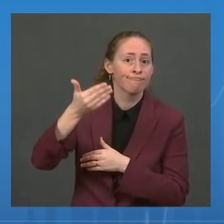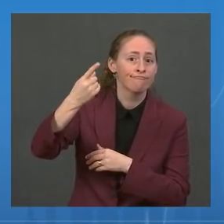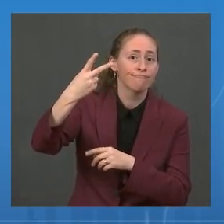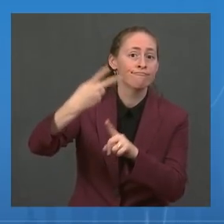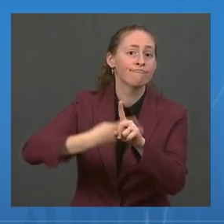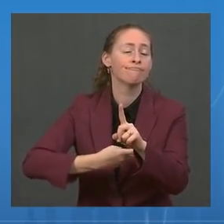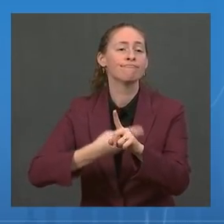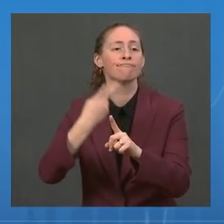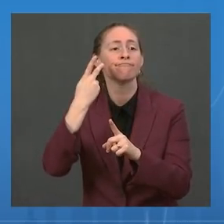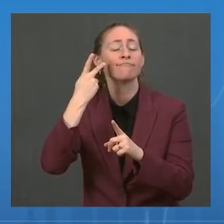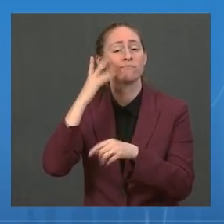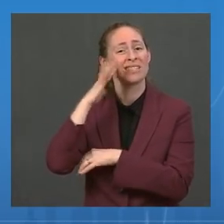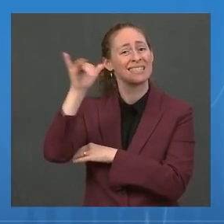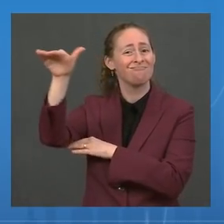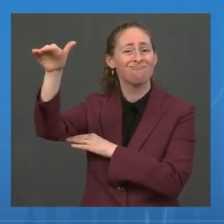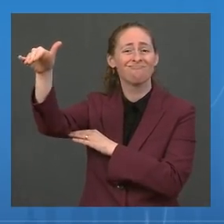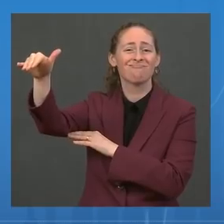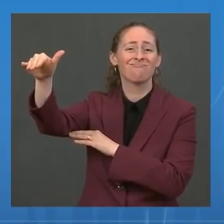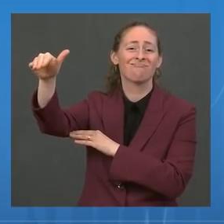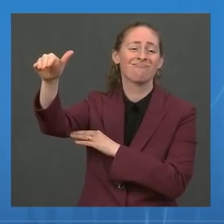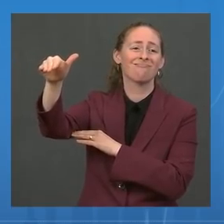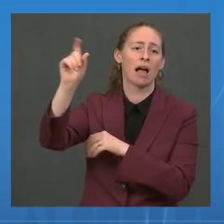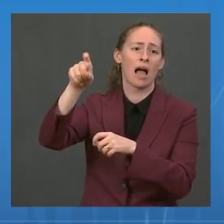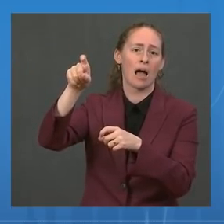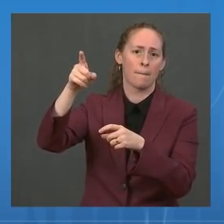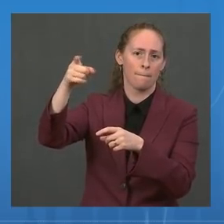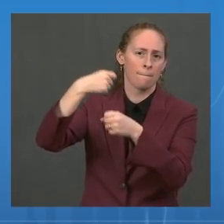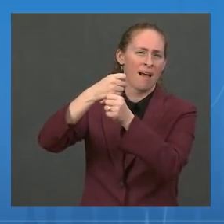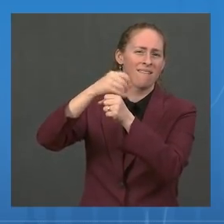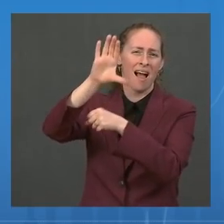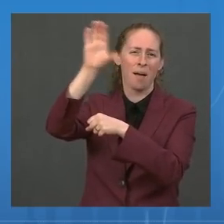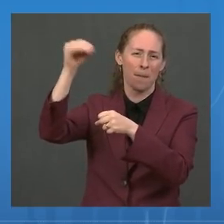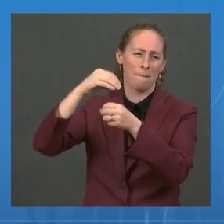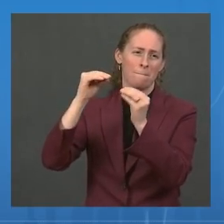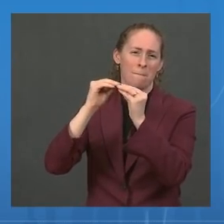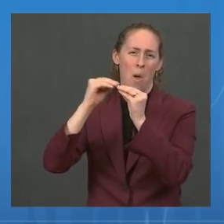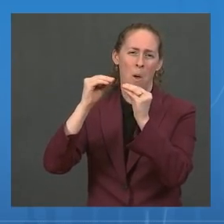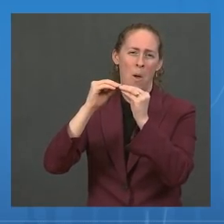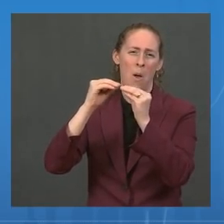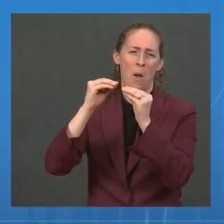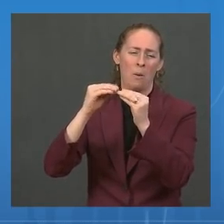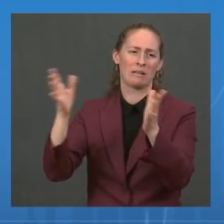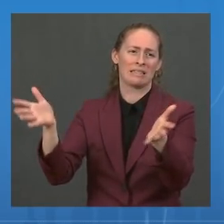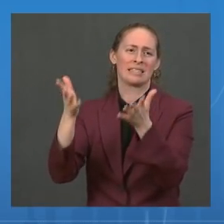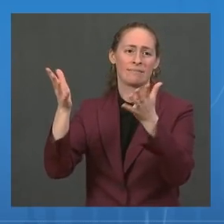to encourage those manufacturers to increase capacity and to drive down the cost of those tests.